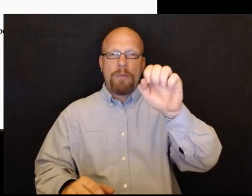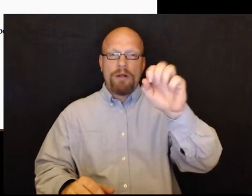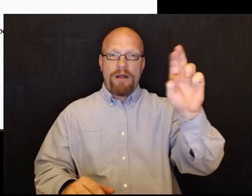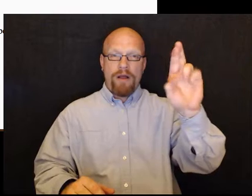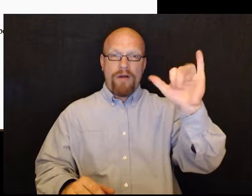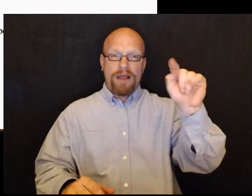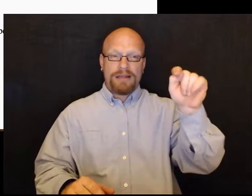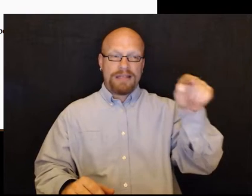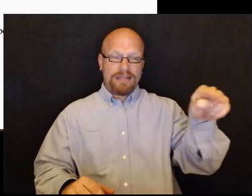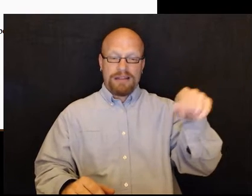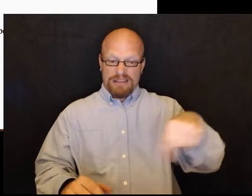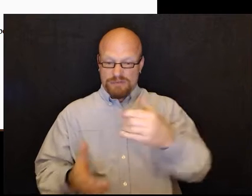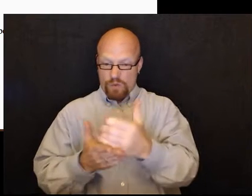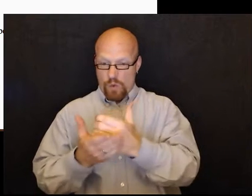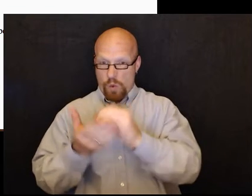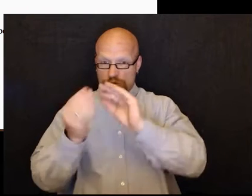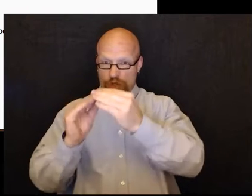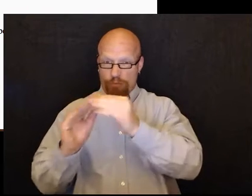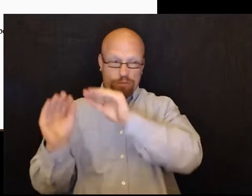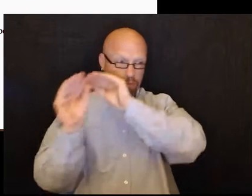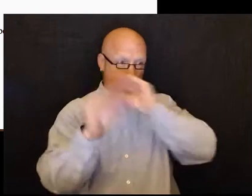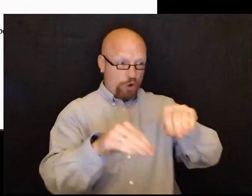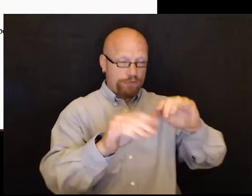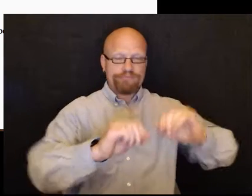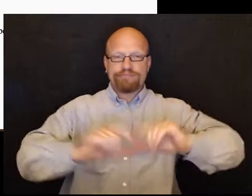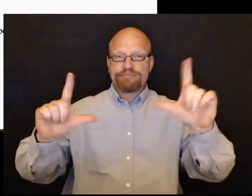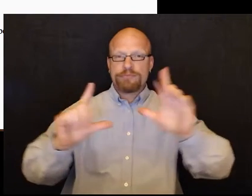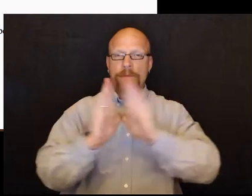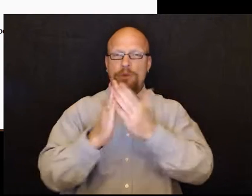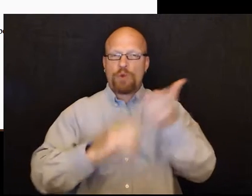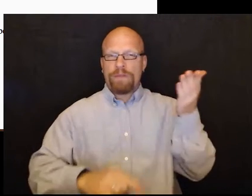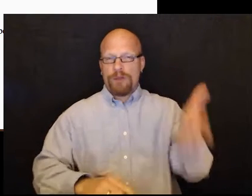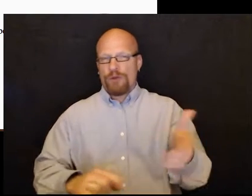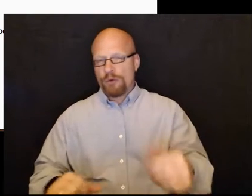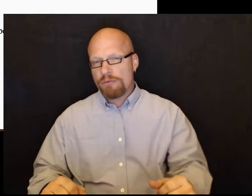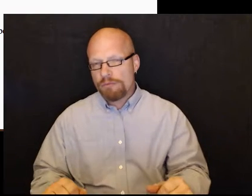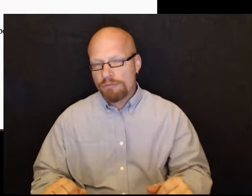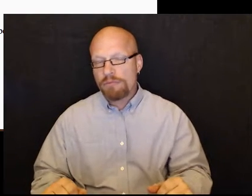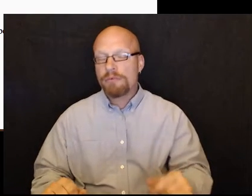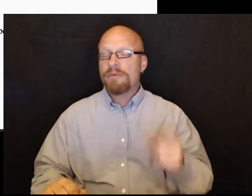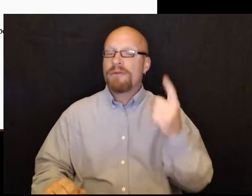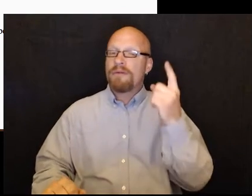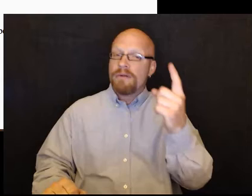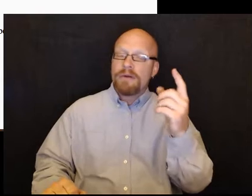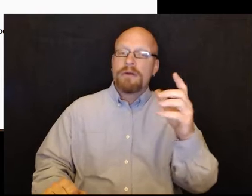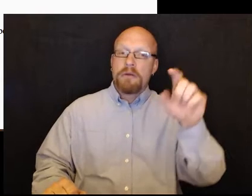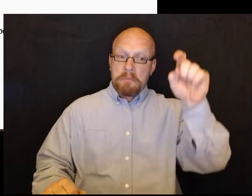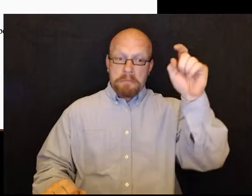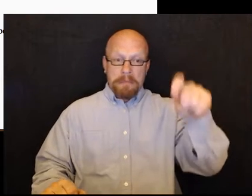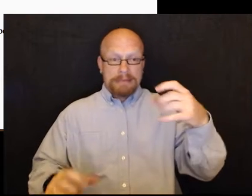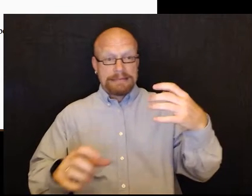if you look at barnes and noble at RIT online use our course number